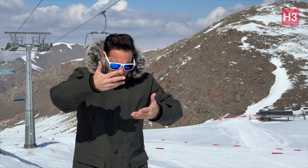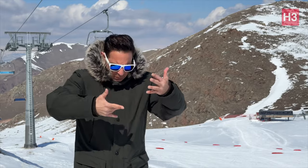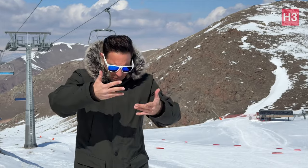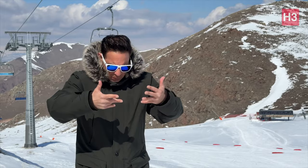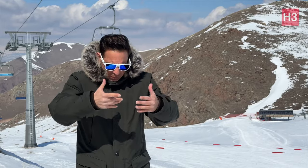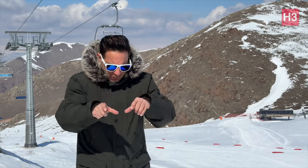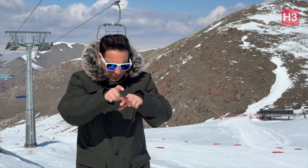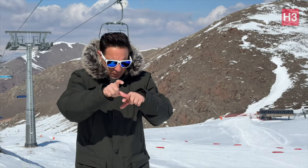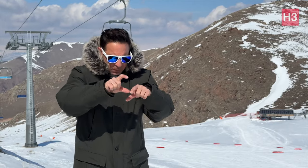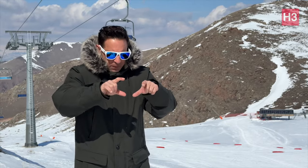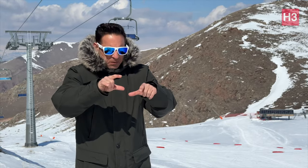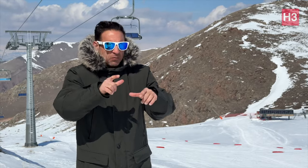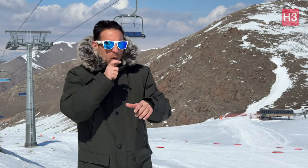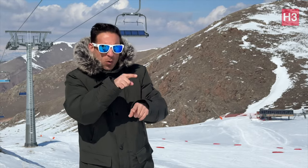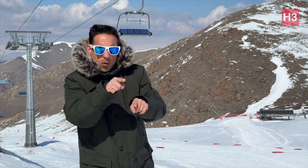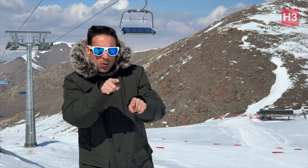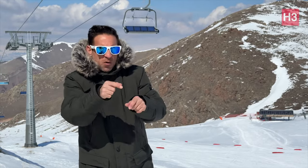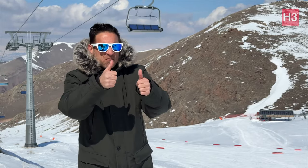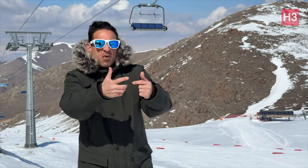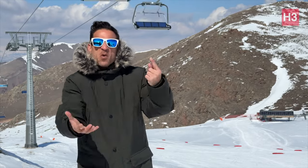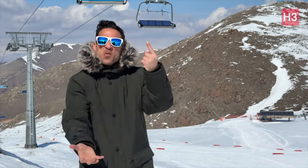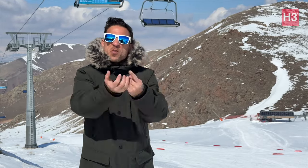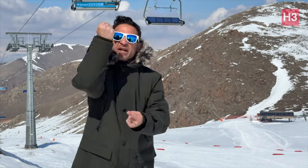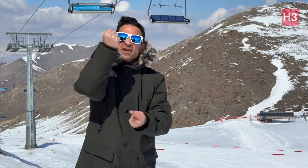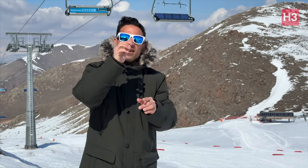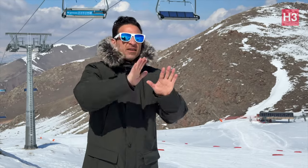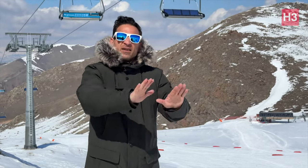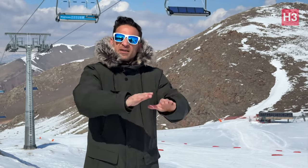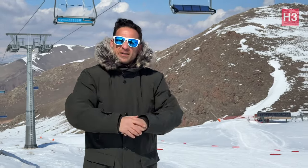at the times and decide who is the winner.